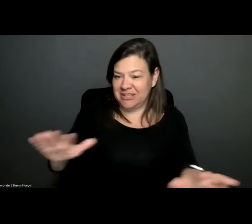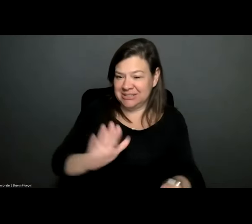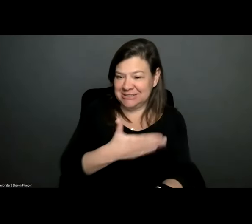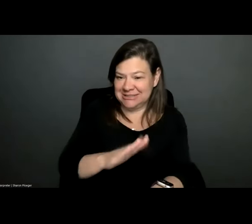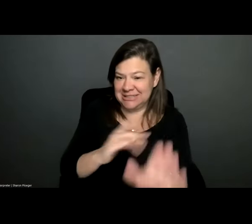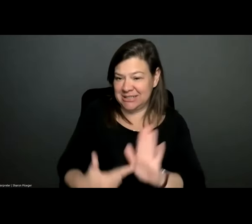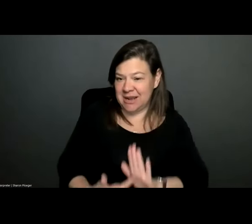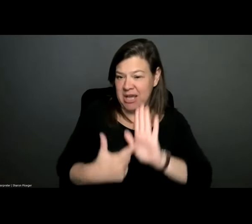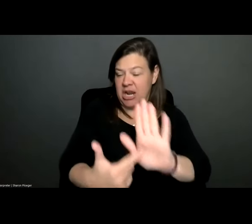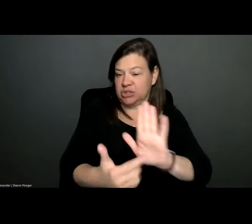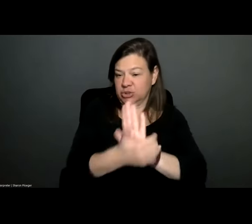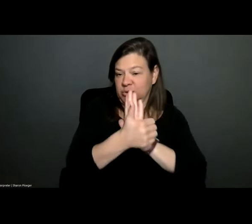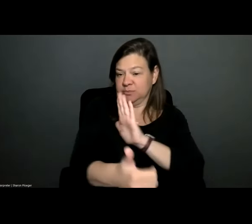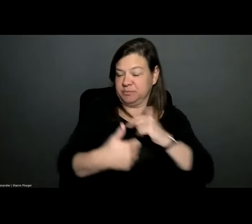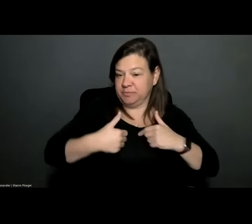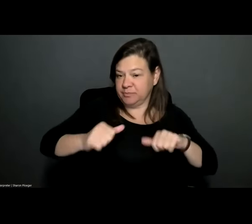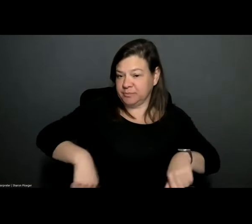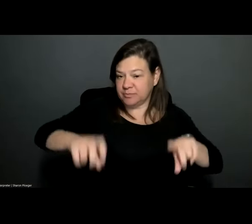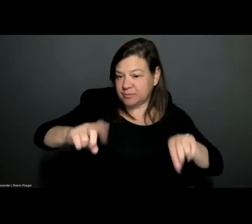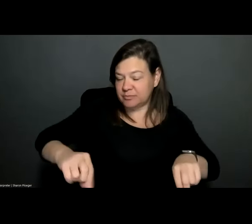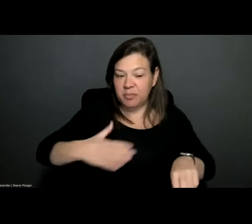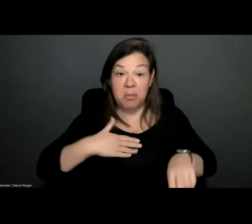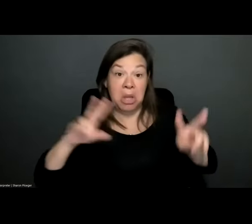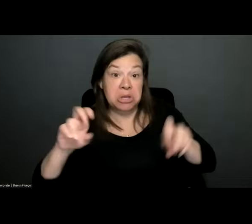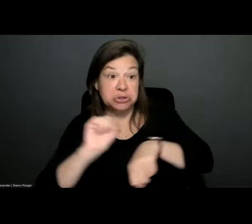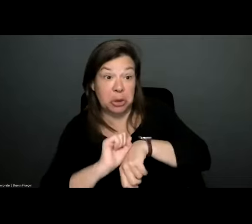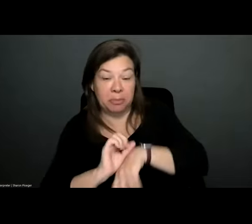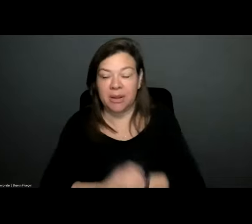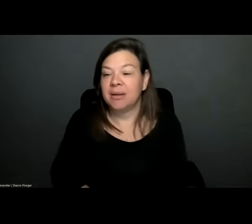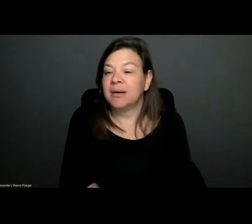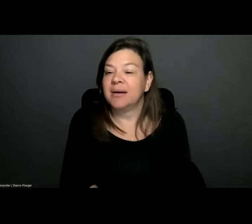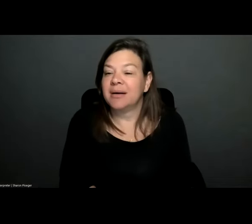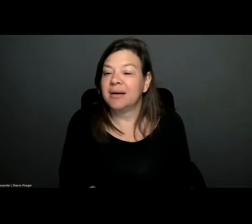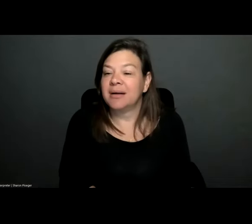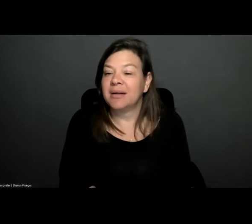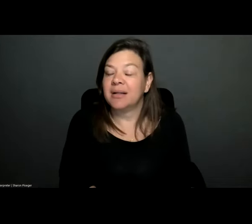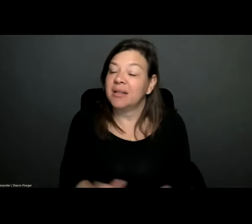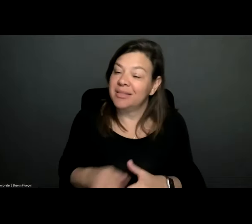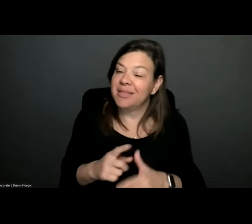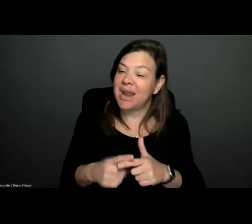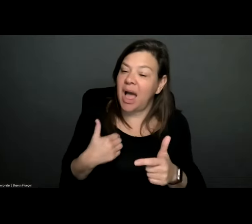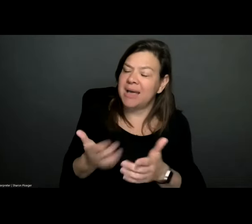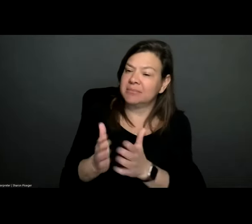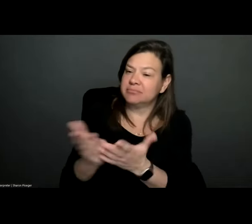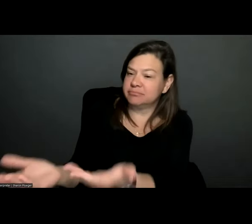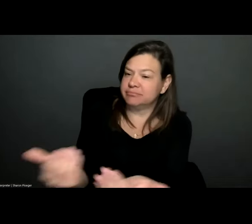what I can do in terms of, you know, my job goes, I actually invite them to ask me, you know, any question.